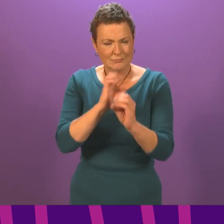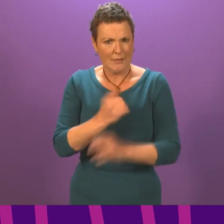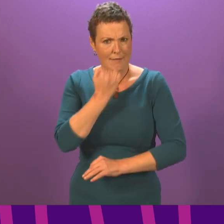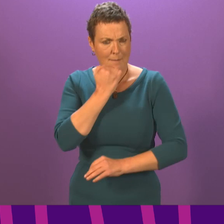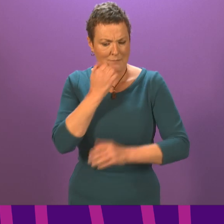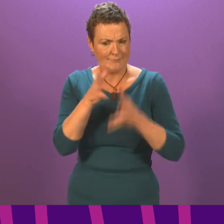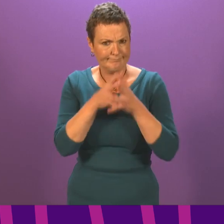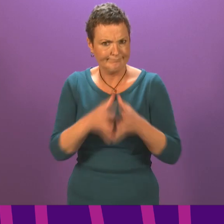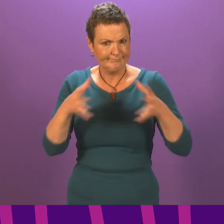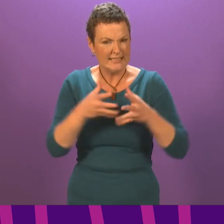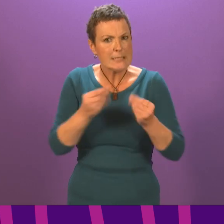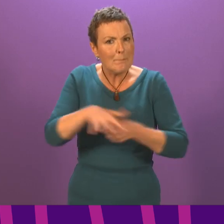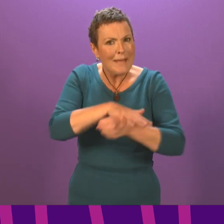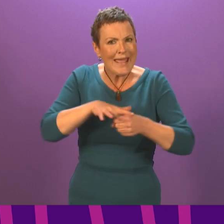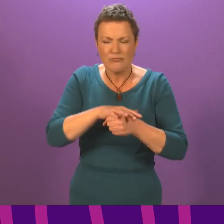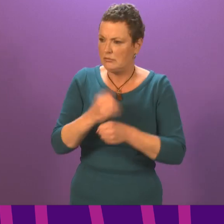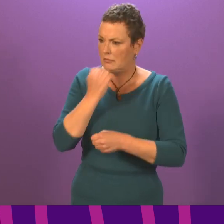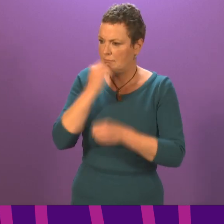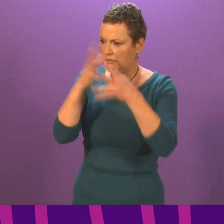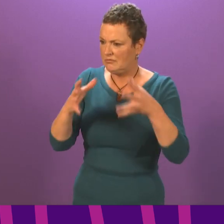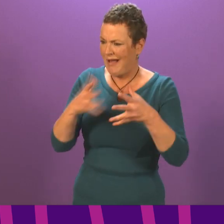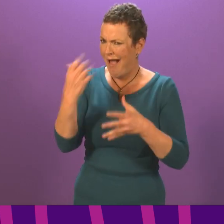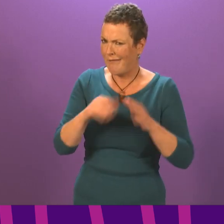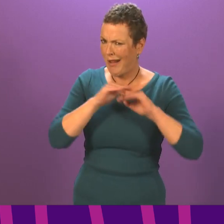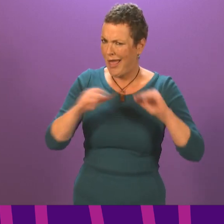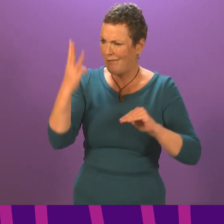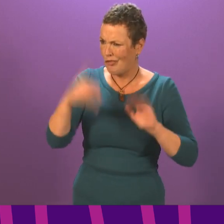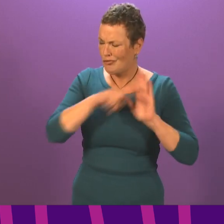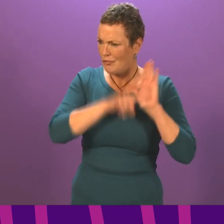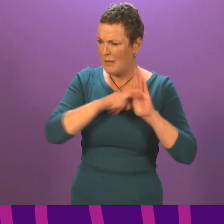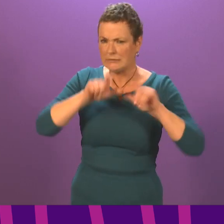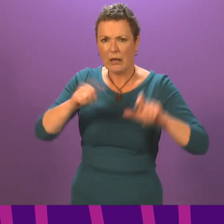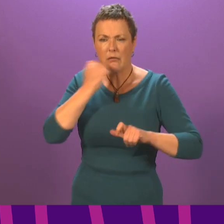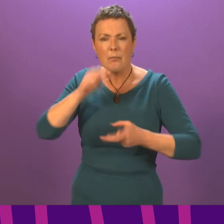numbers are rising in some areas despite level 3 restrictions having been in place for some